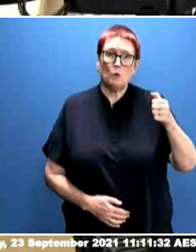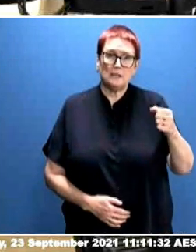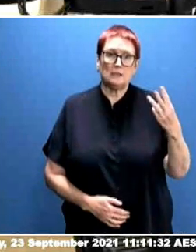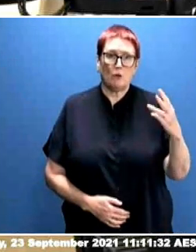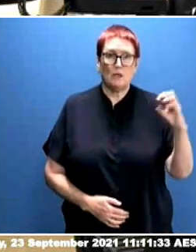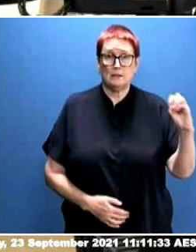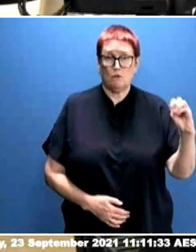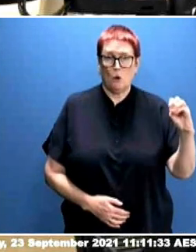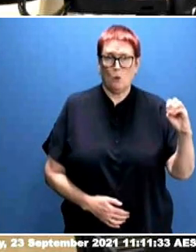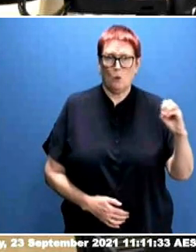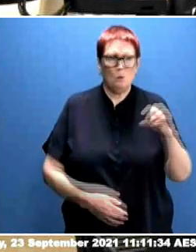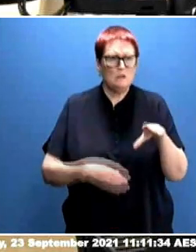I think this is tab 32.